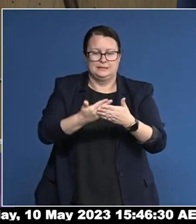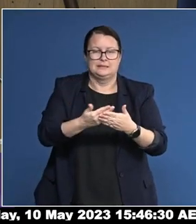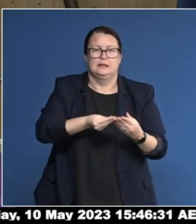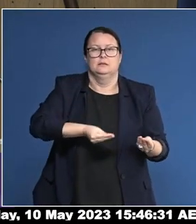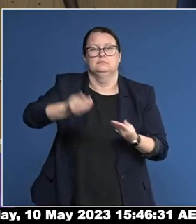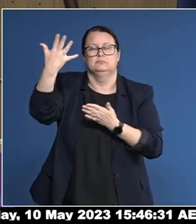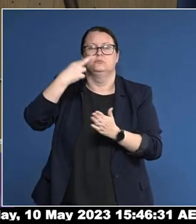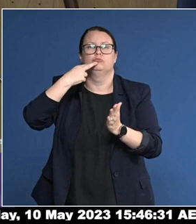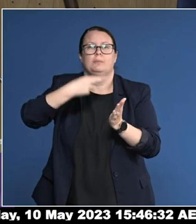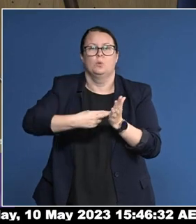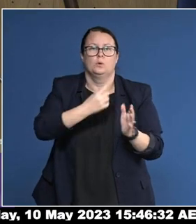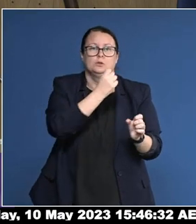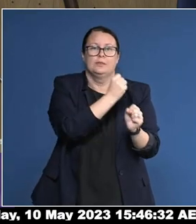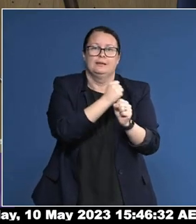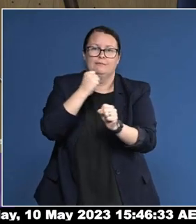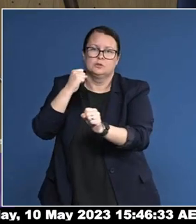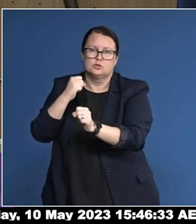Governor-General in just under five months' time.